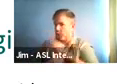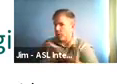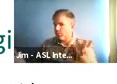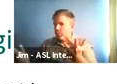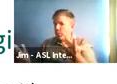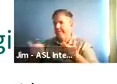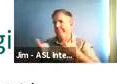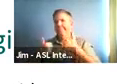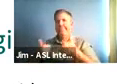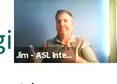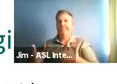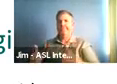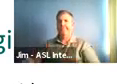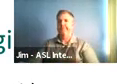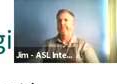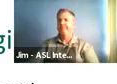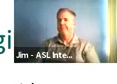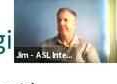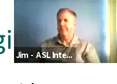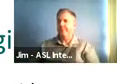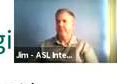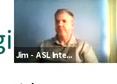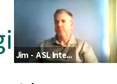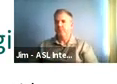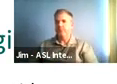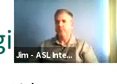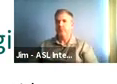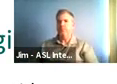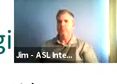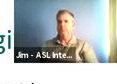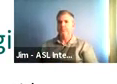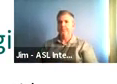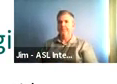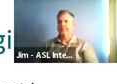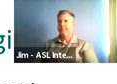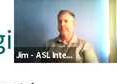the state's health care acquired infection rapid response team,